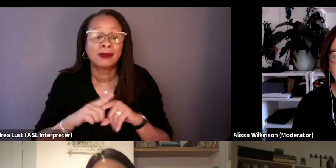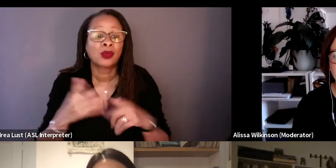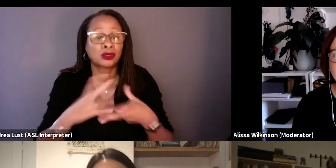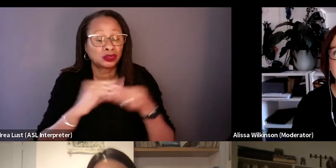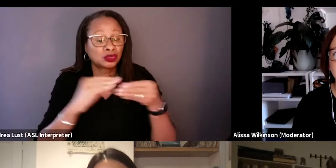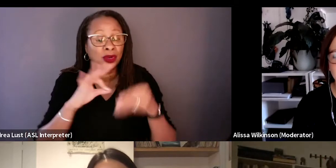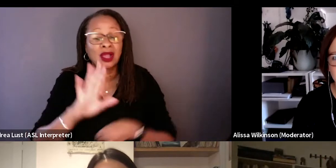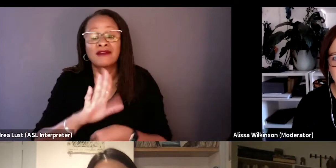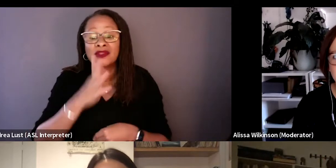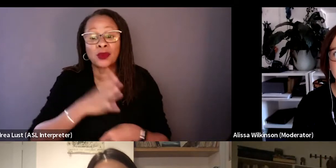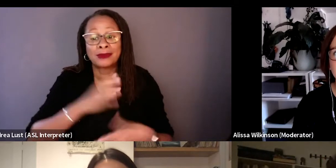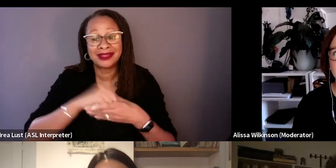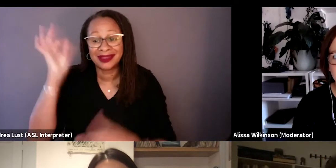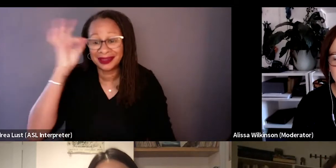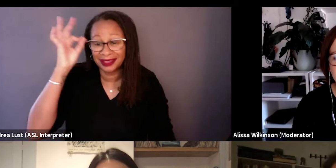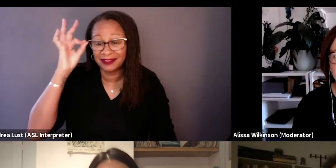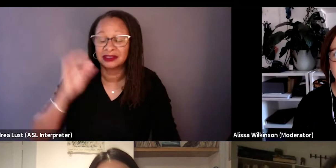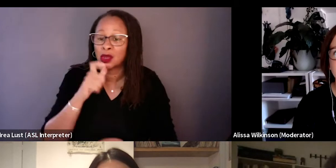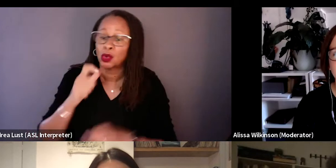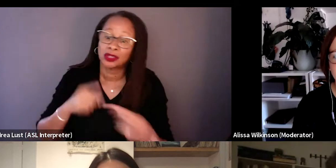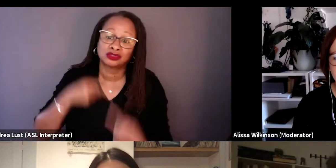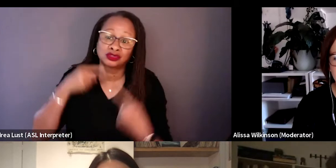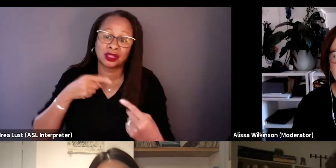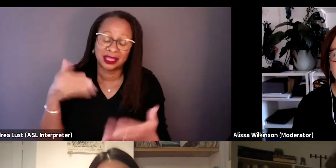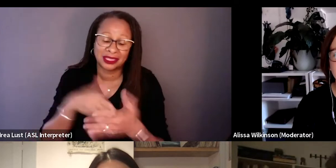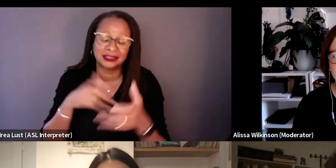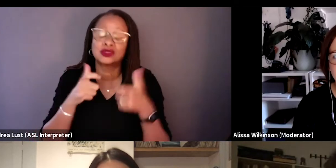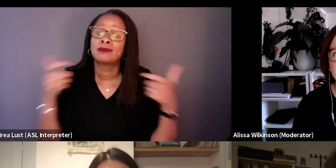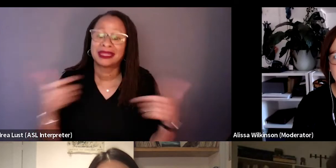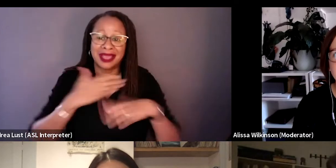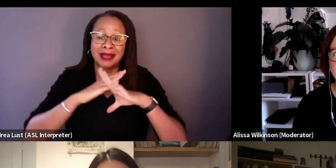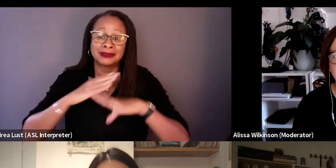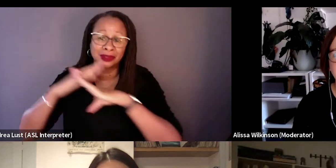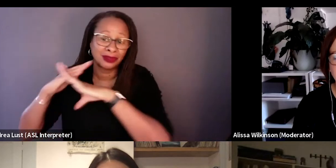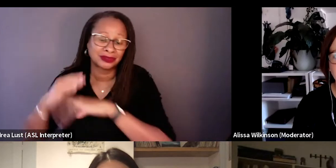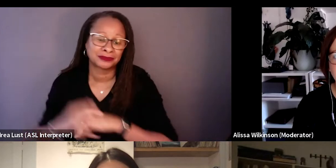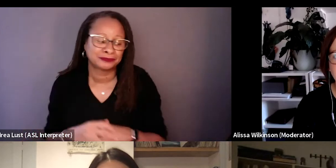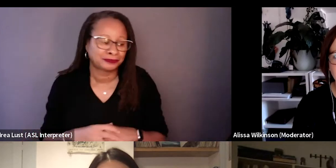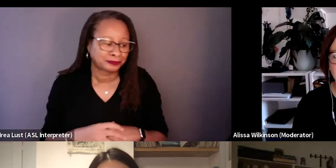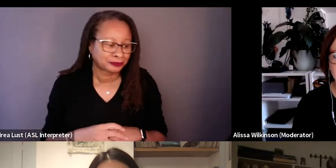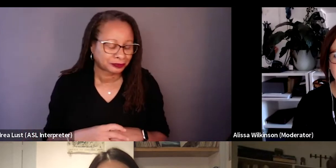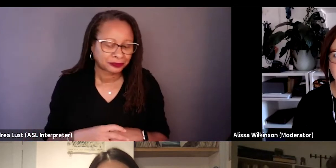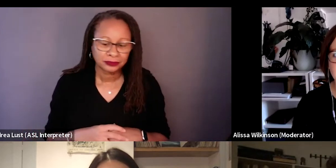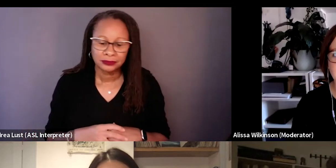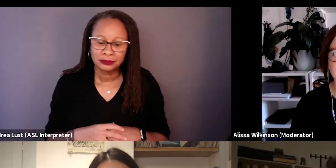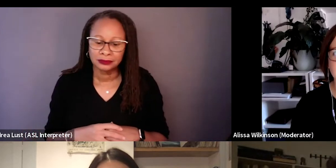in Afghanistan who are struggling against so many obstacles. And, and we had then the storyline